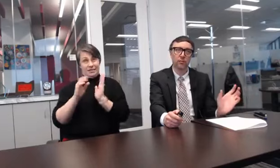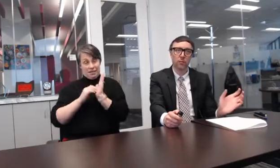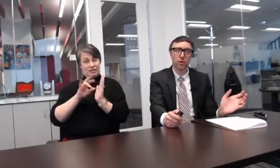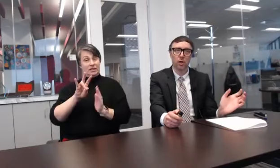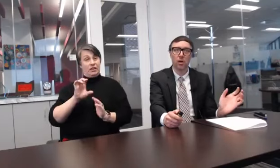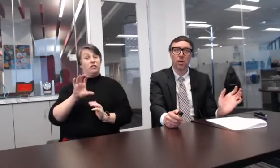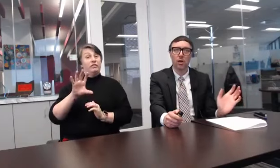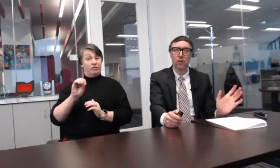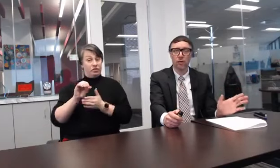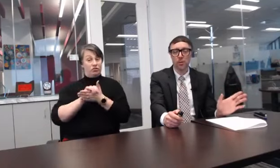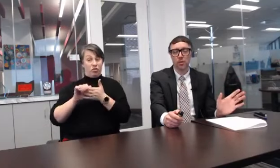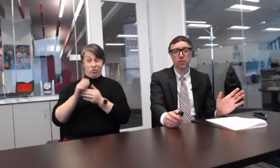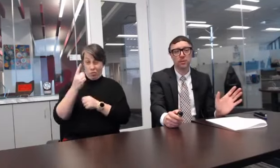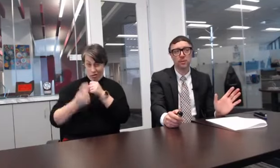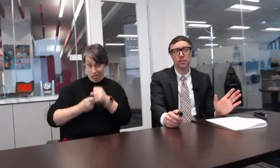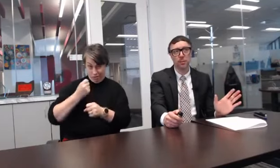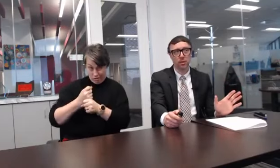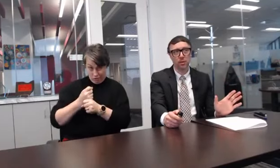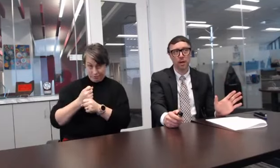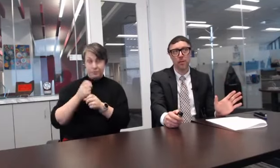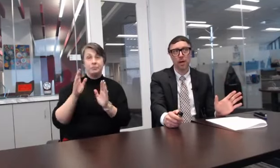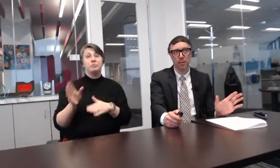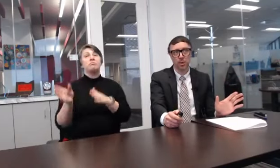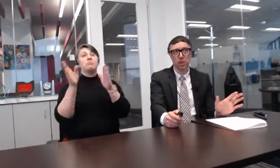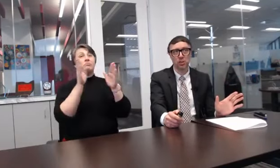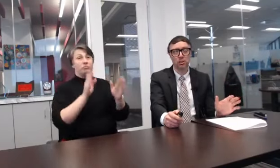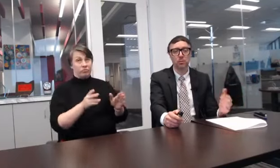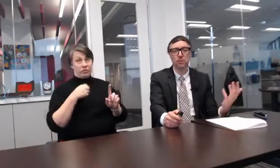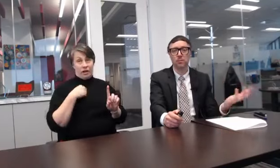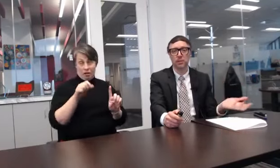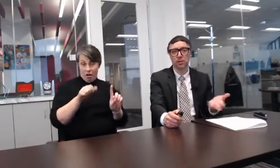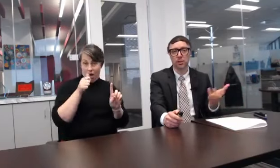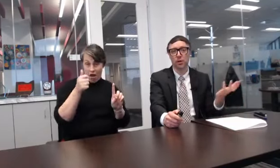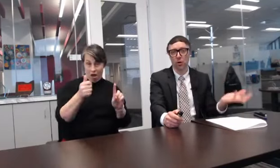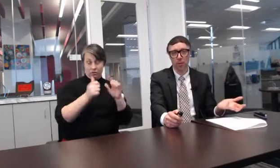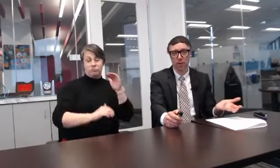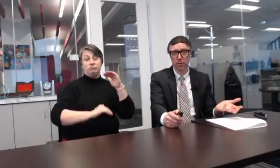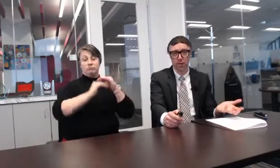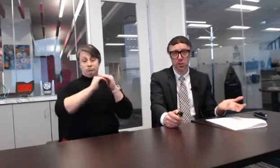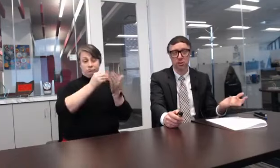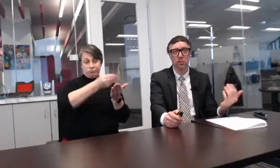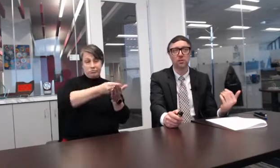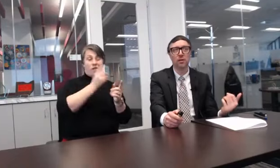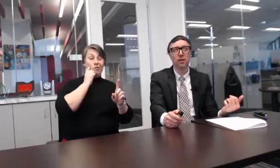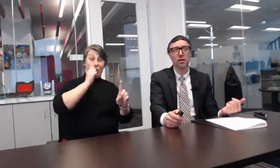for environmental accessibility, adaptation which is basically home modification.